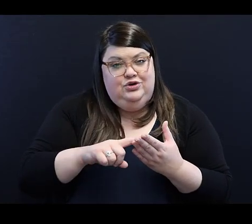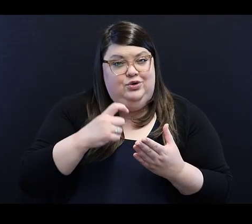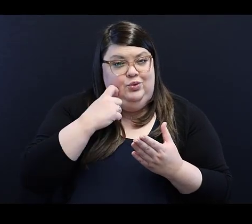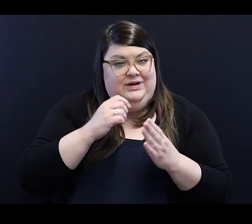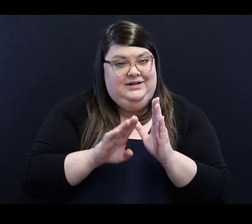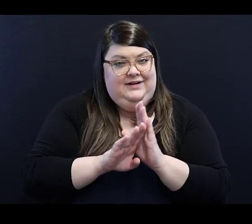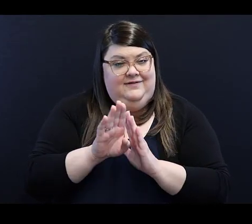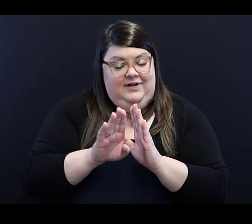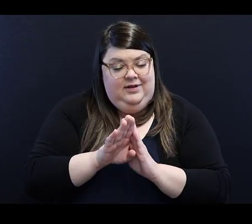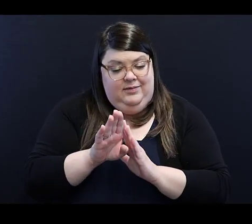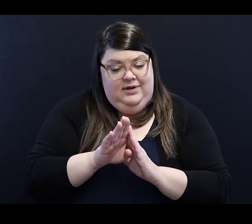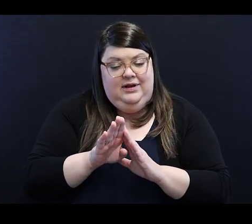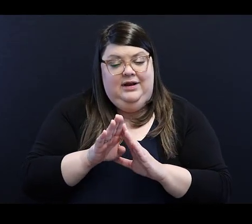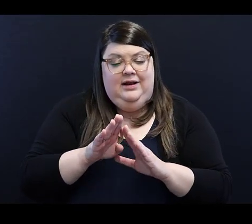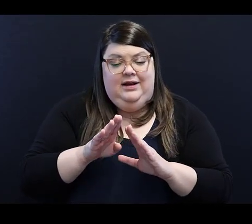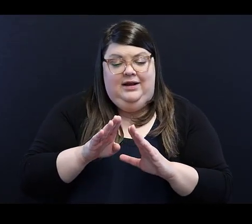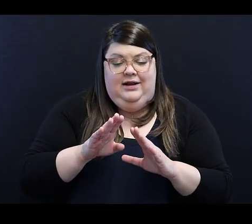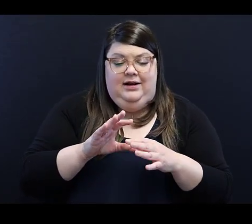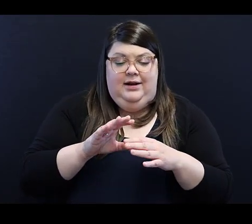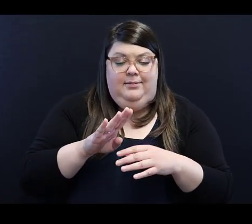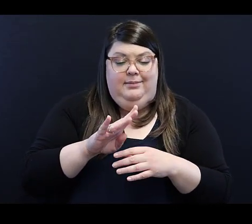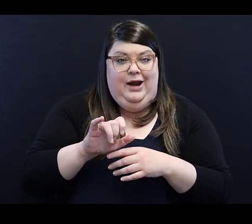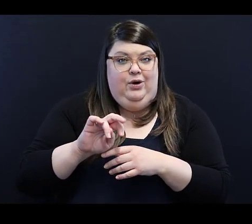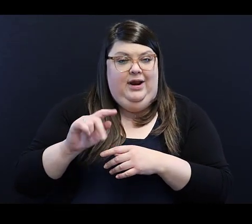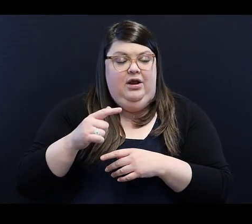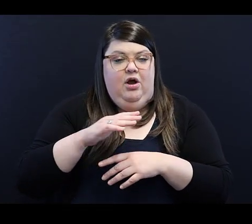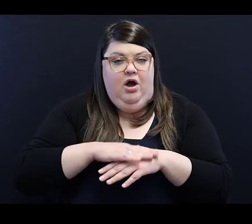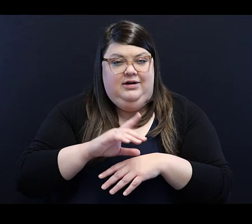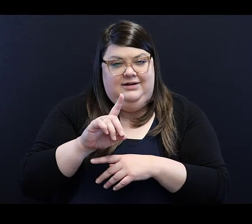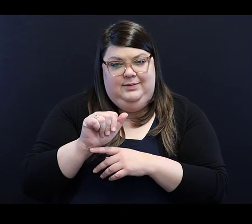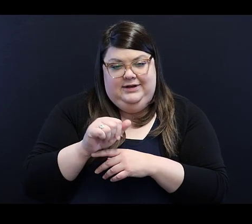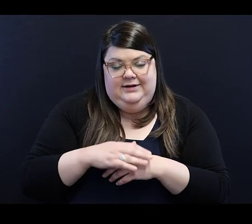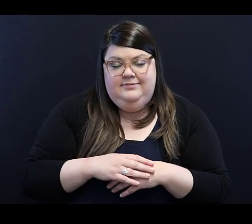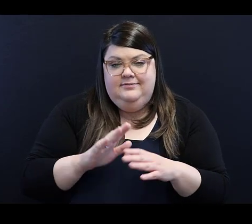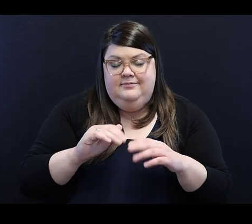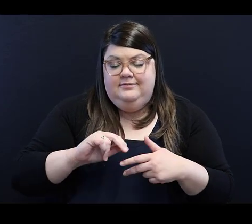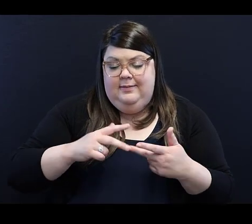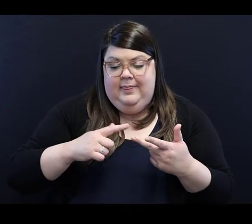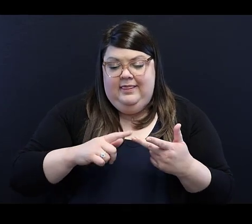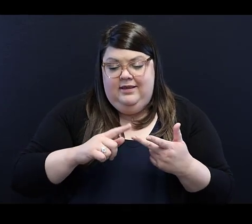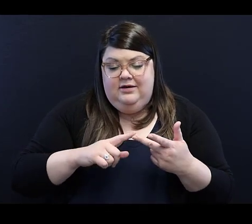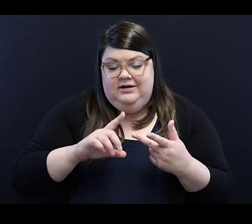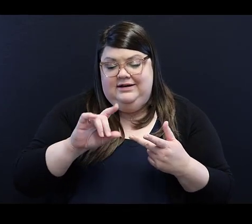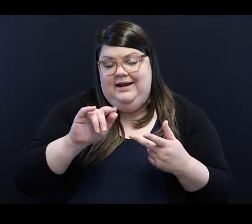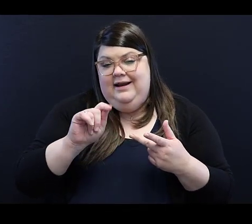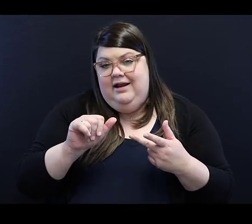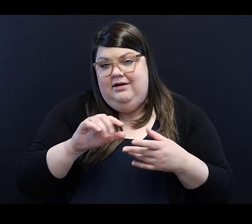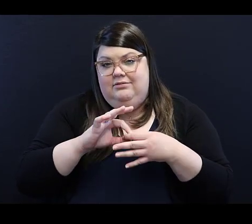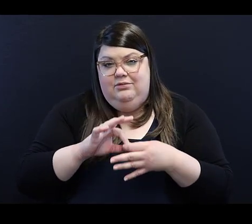on disabilities and (3) the data regarding individuals with disabilities and their needs.